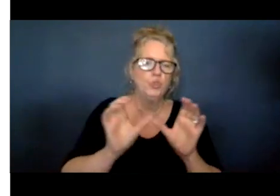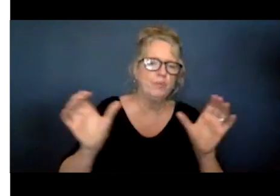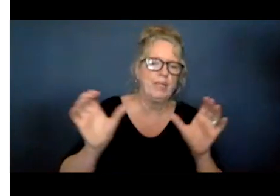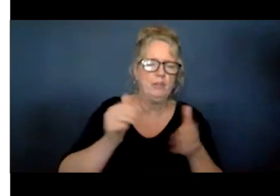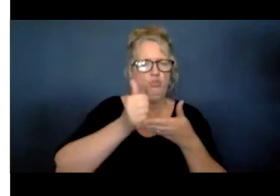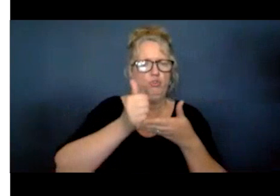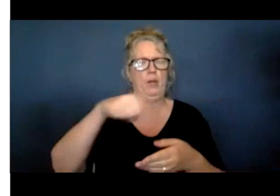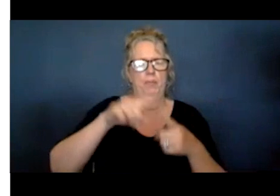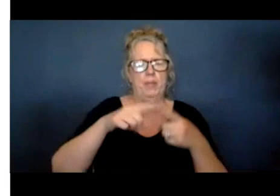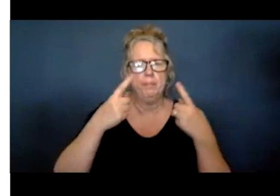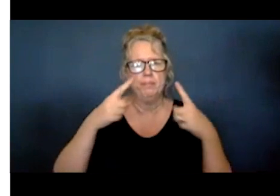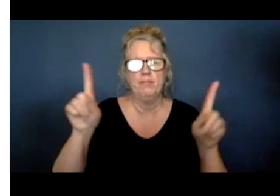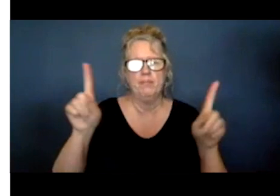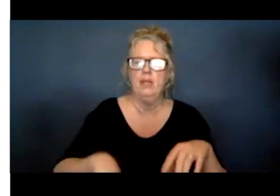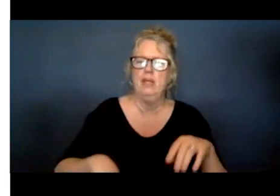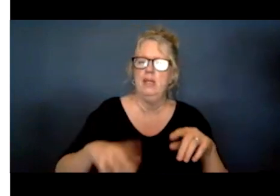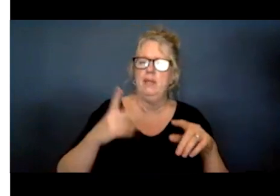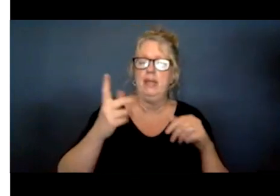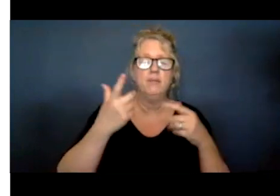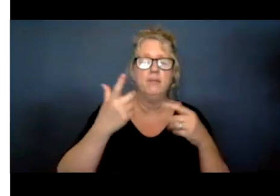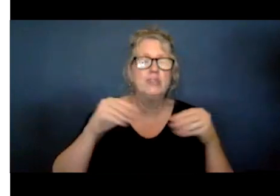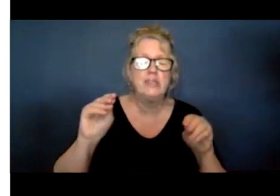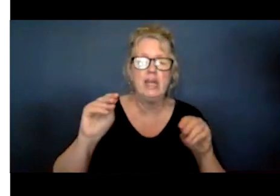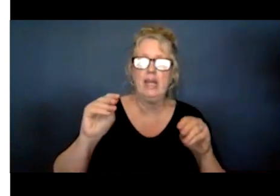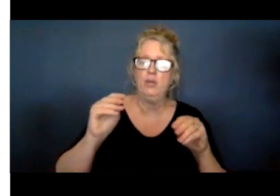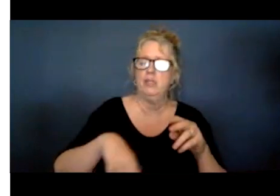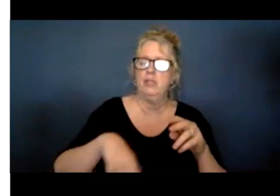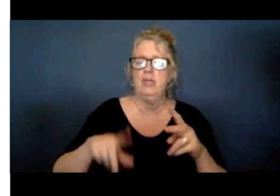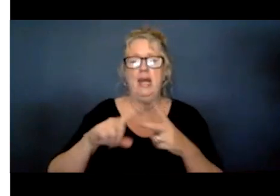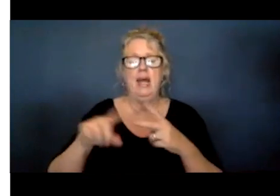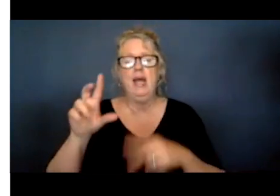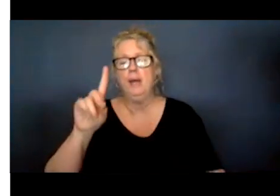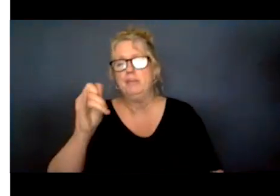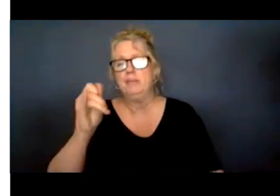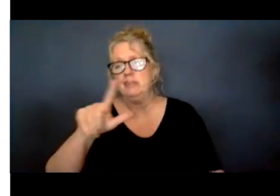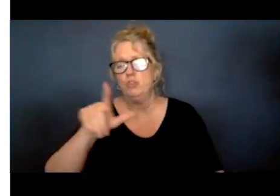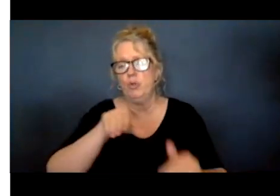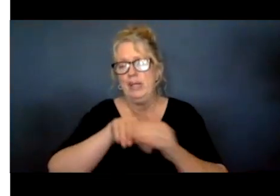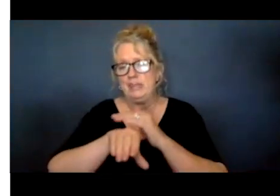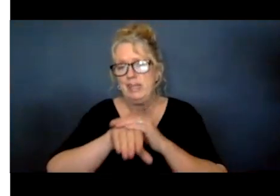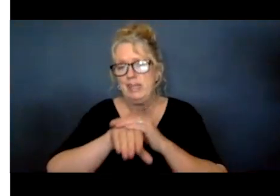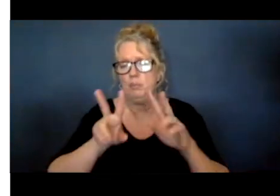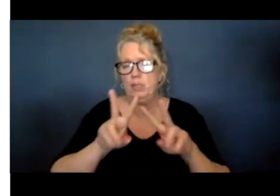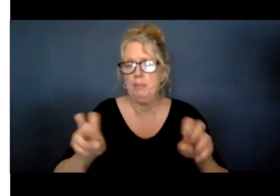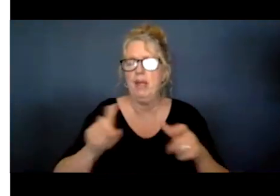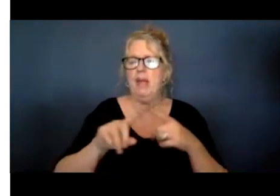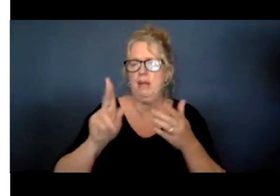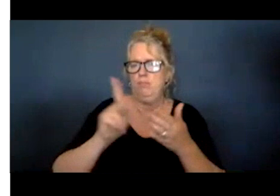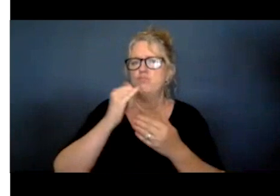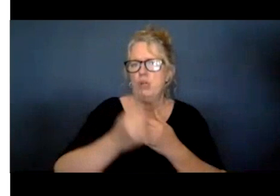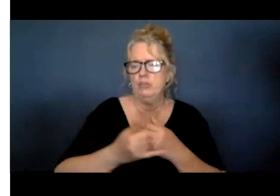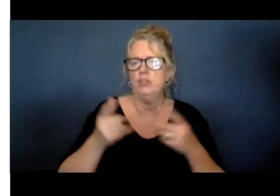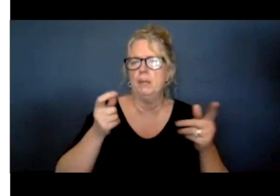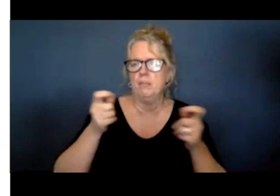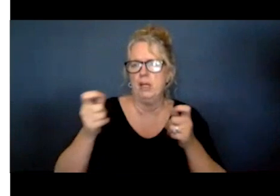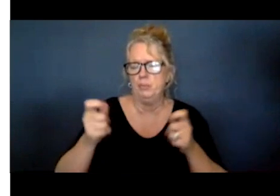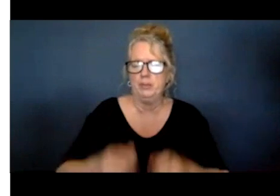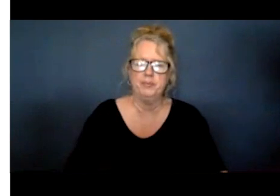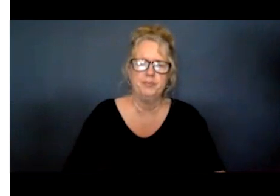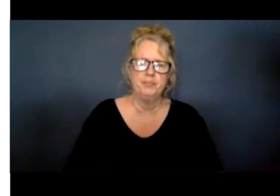including Salesforce Administration, Digital Accessibility Analysis, and Project Management.